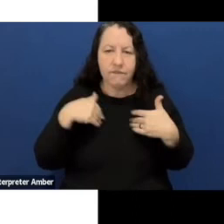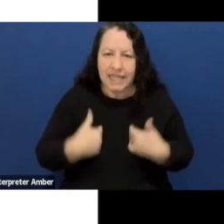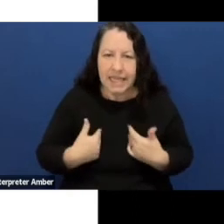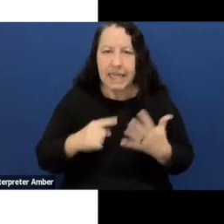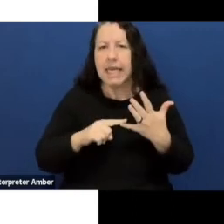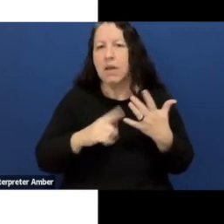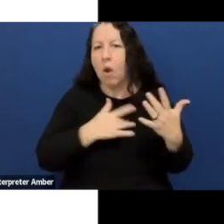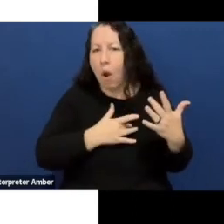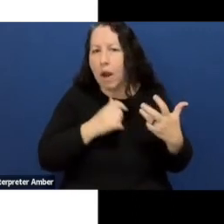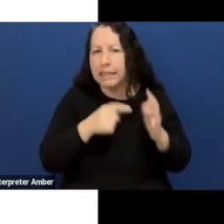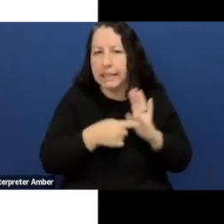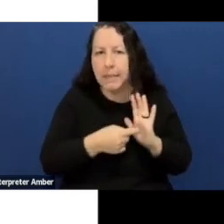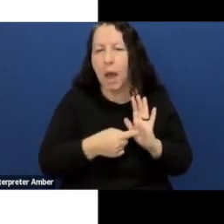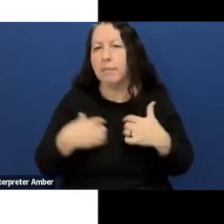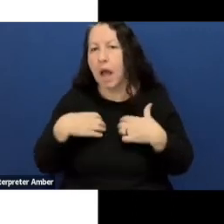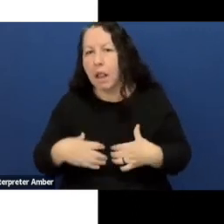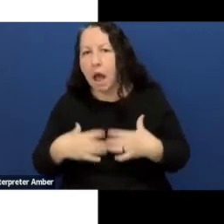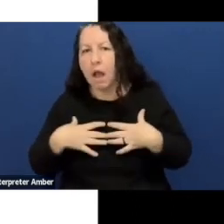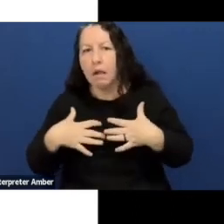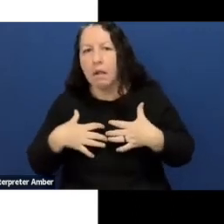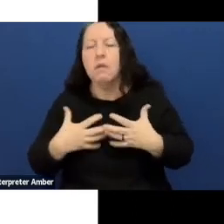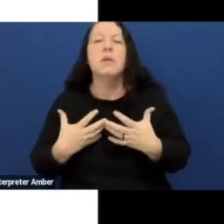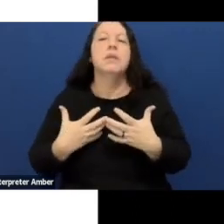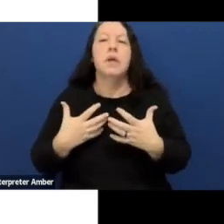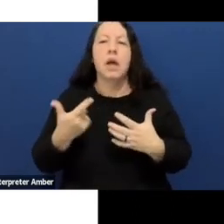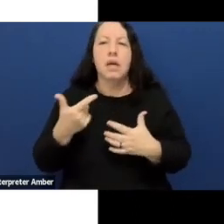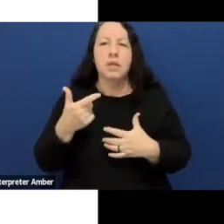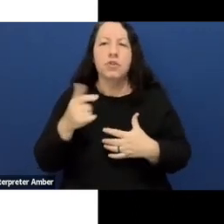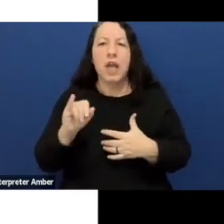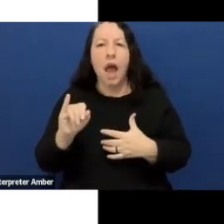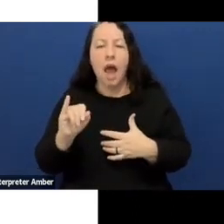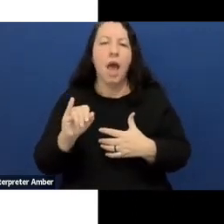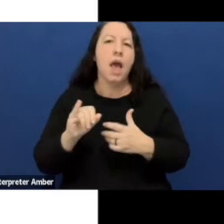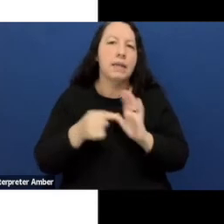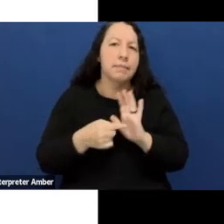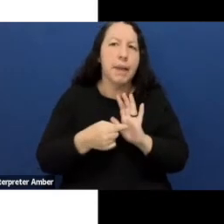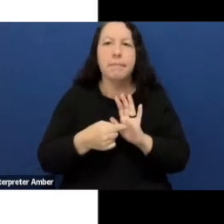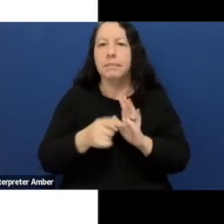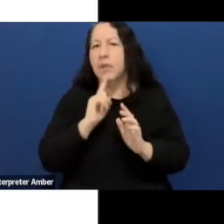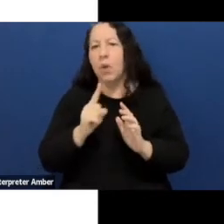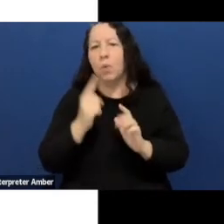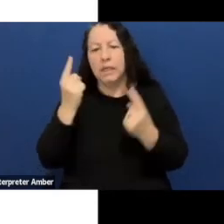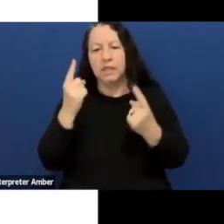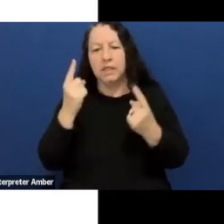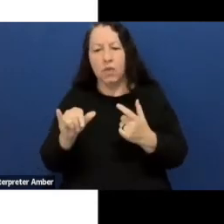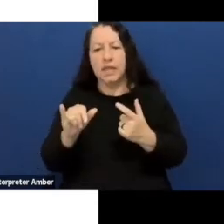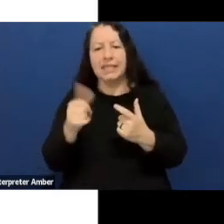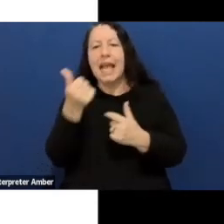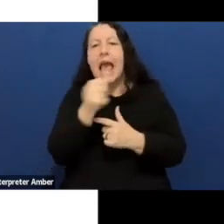like neurologic symptoms, headaches, trouble concentrating, fatigue, cardiac symptoms,